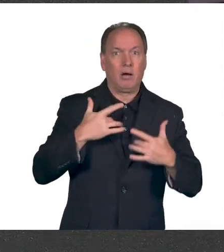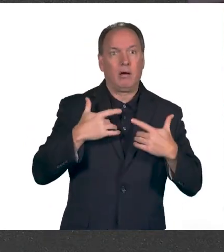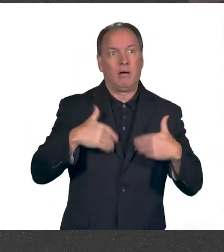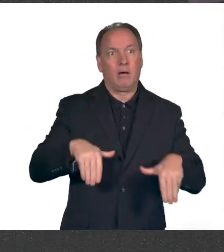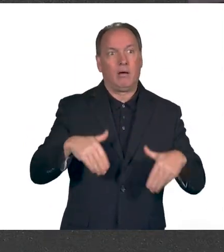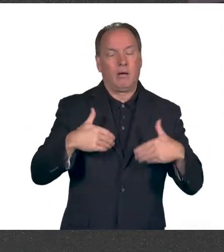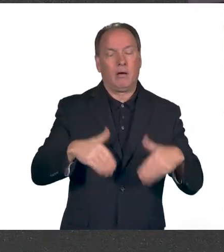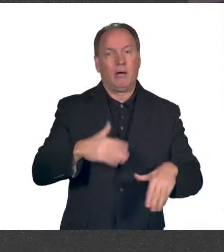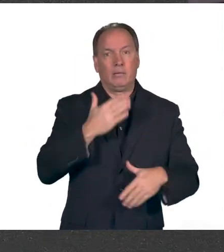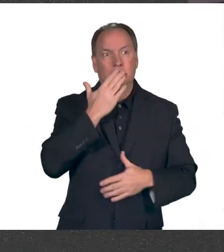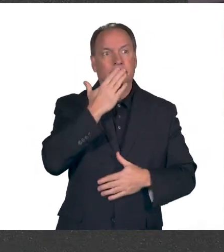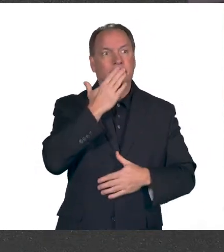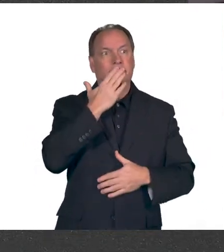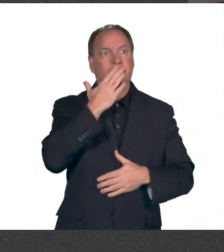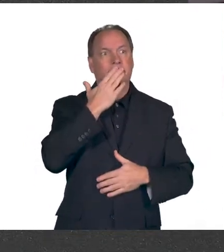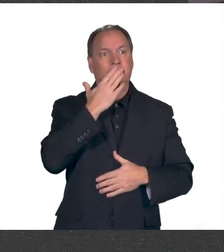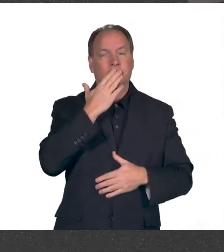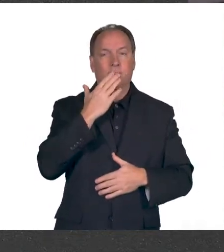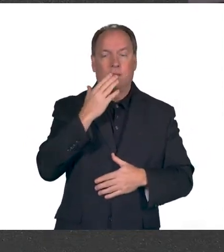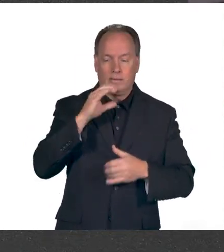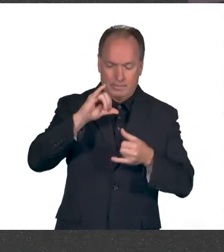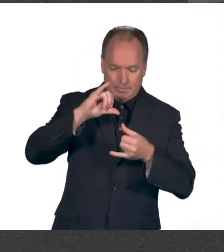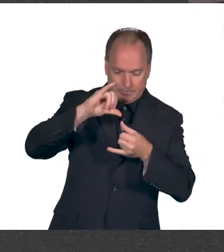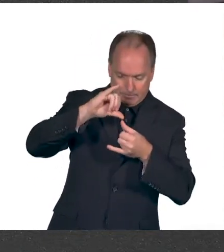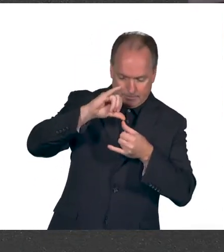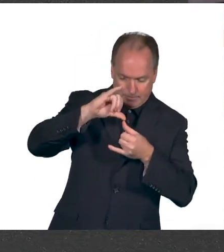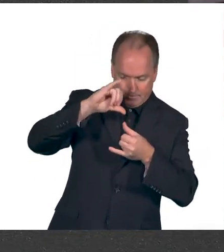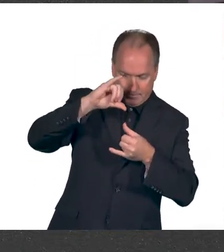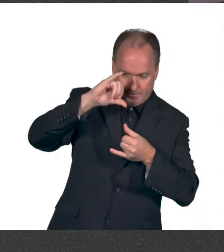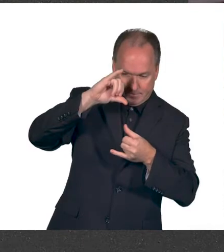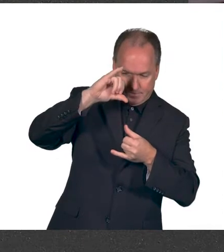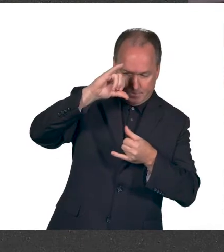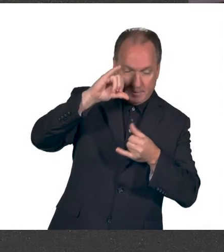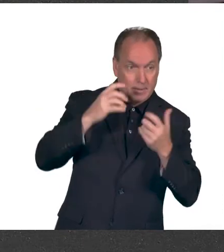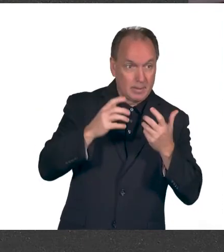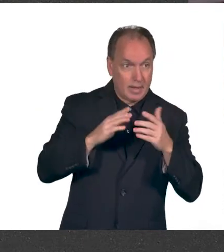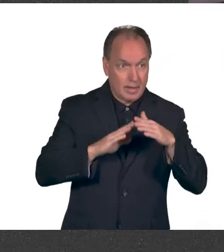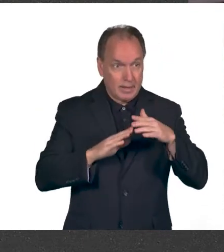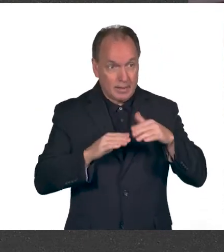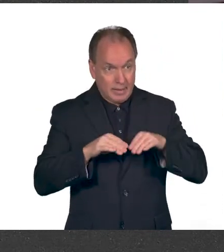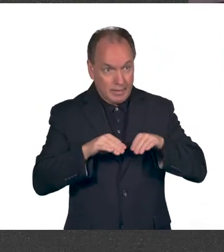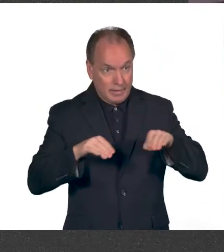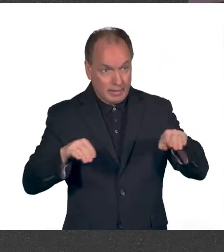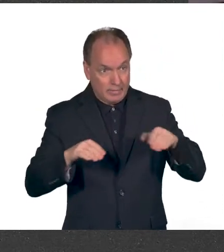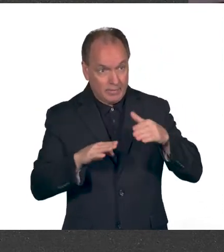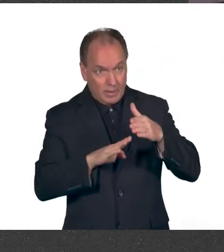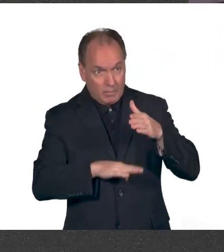Oh my goodness, I need to line him up at the bottom, just like I outlined the other ones